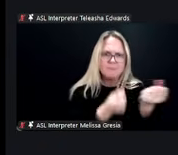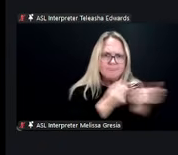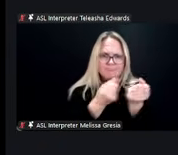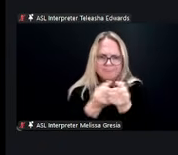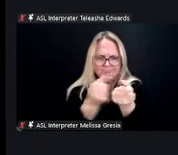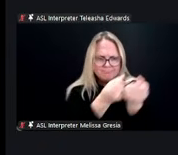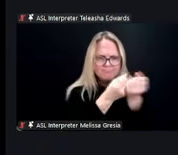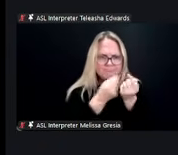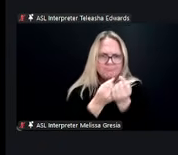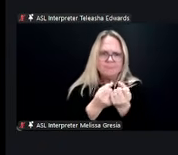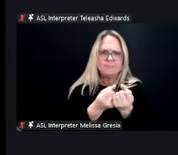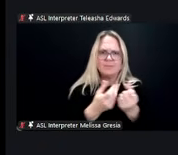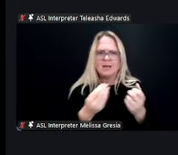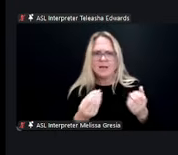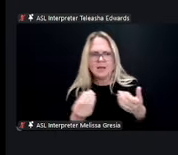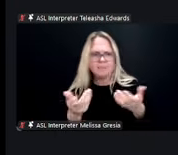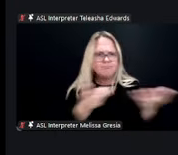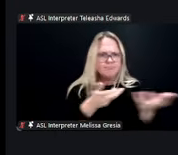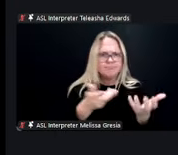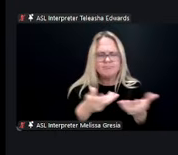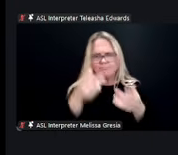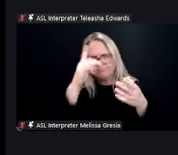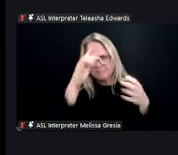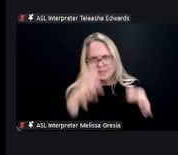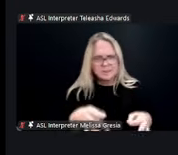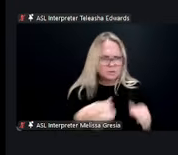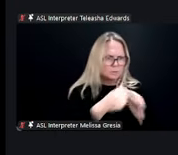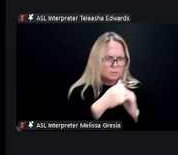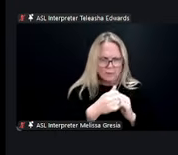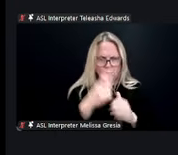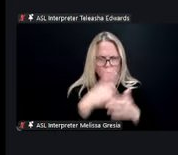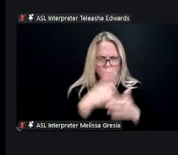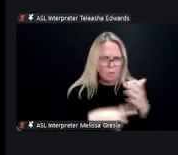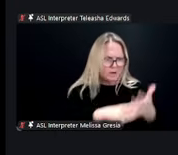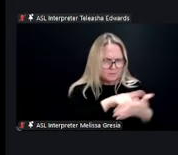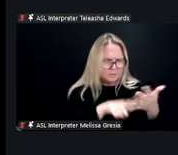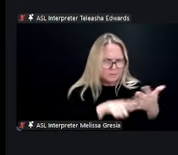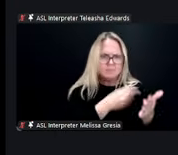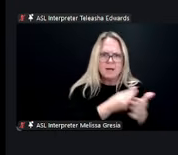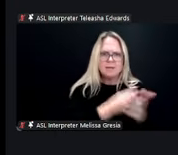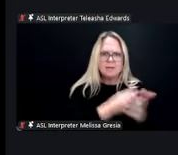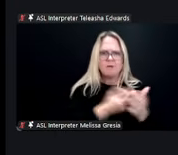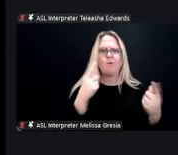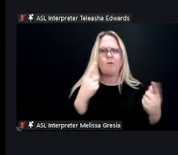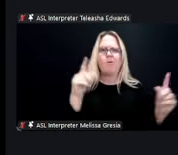able to synthesize decisions down to what are the things that these dollars will be able to achieve.